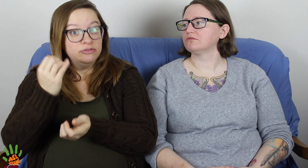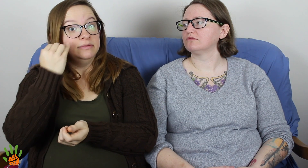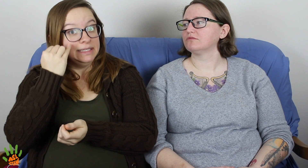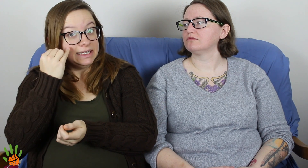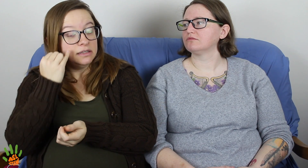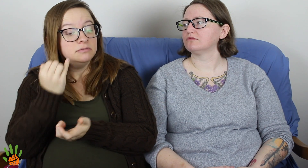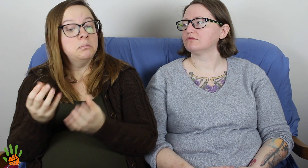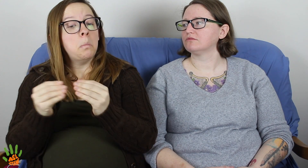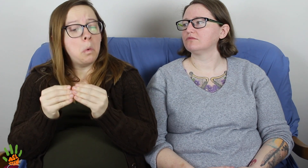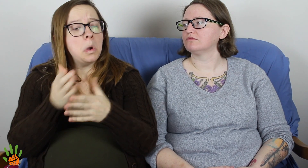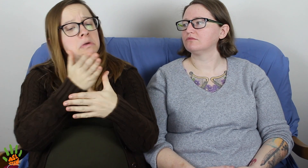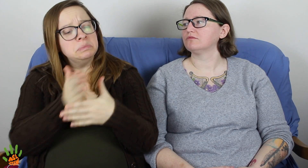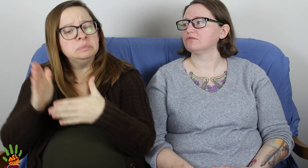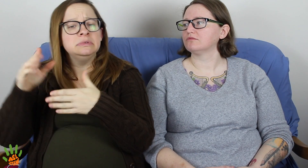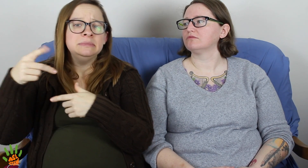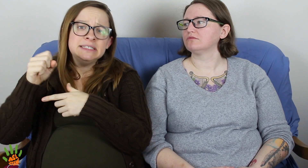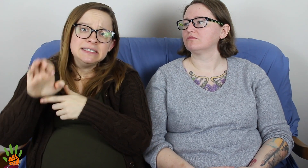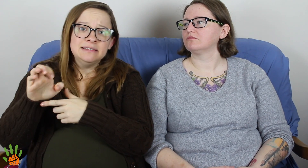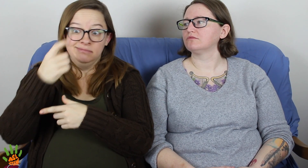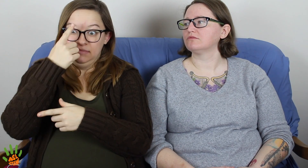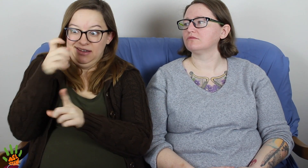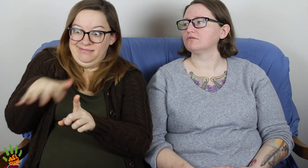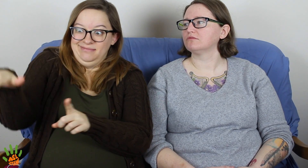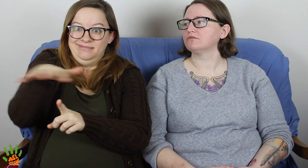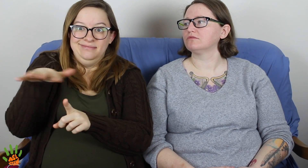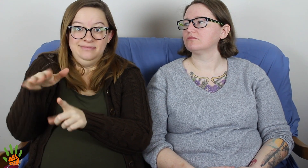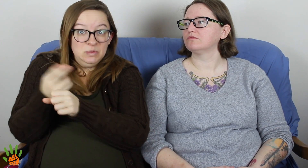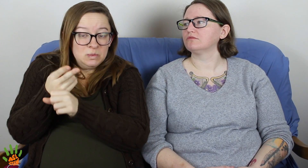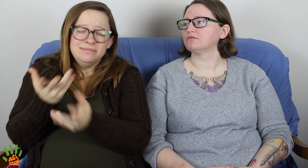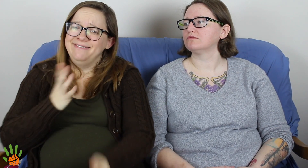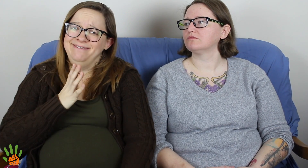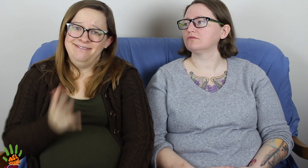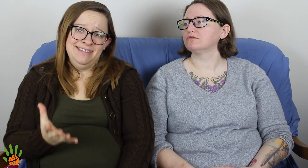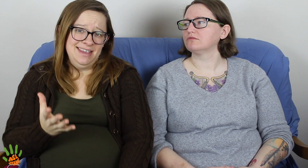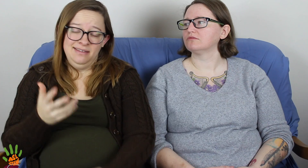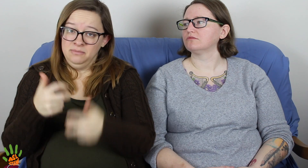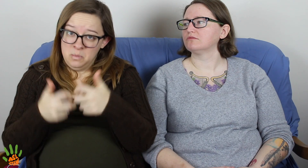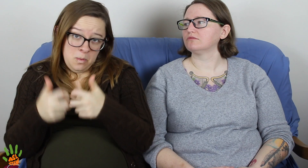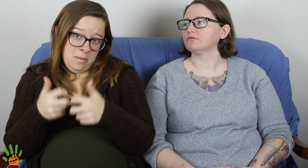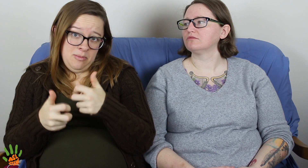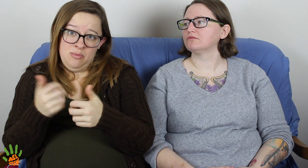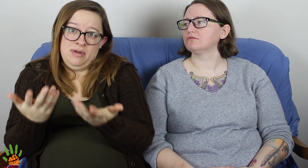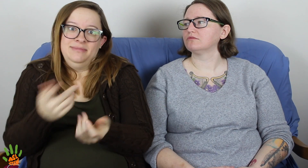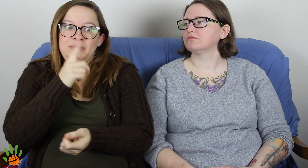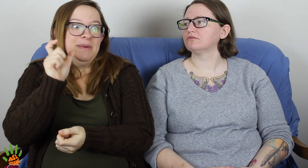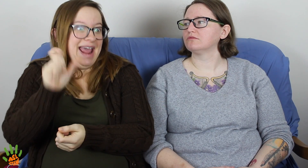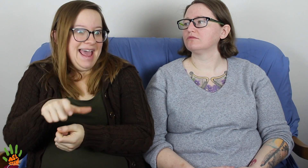Later if you have a more PSE use in your range, that's fine. No problem!